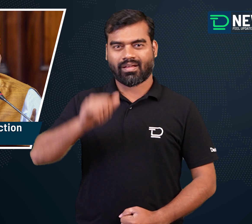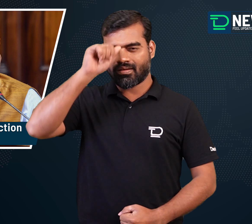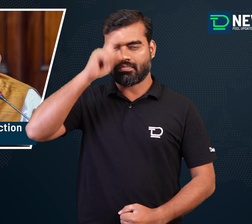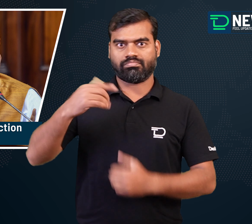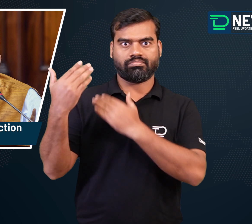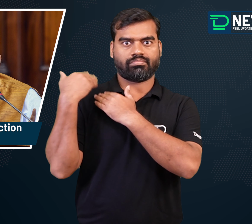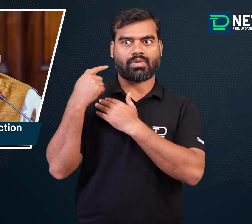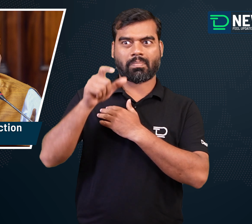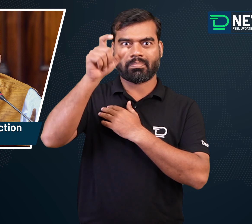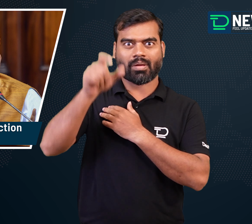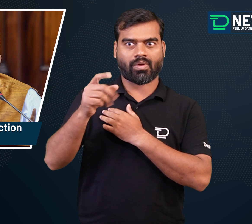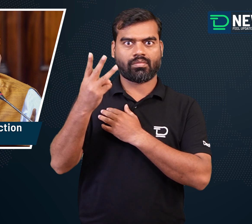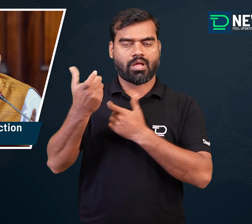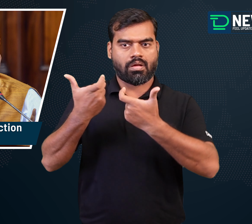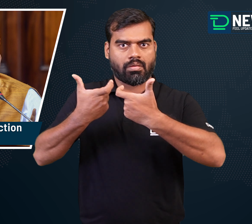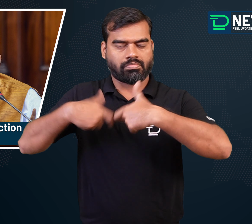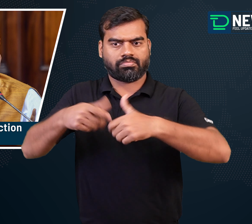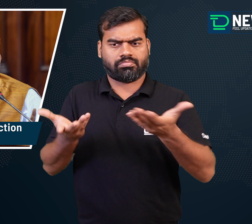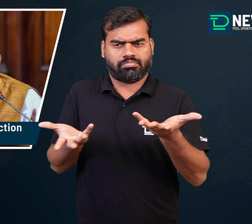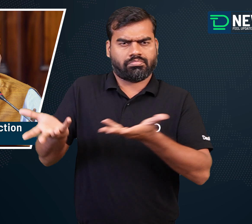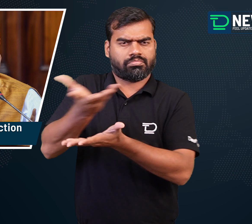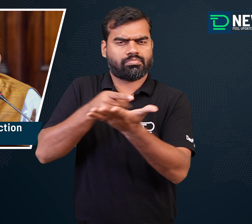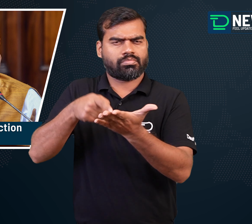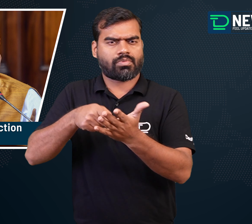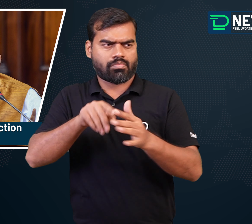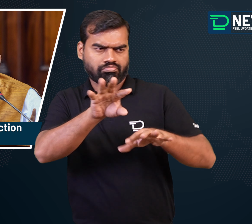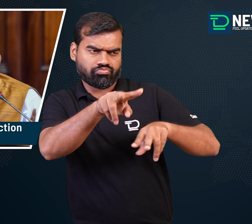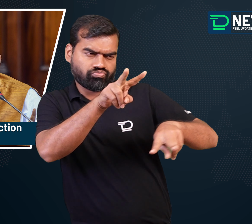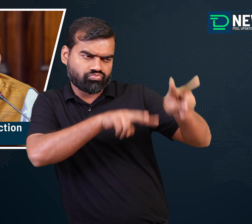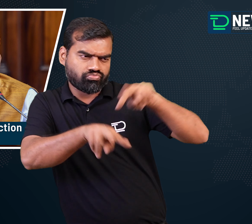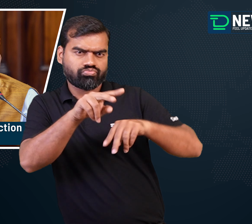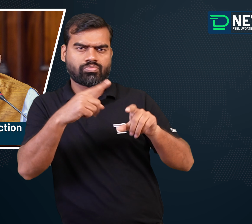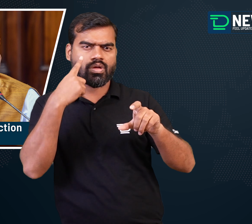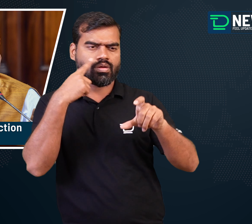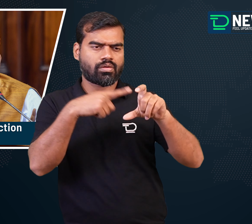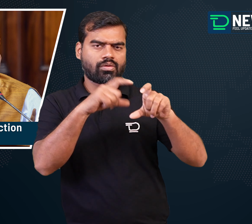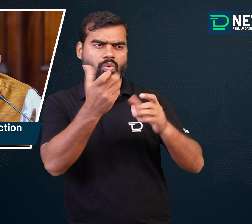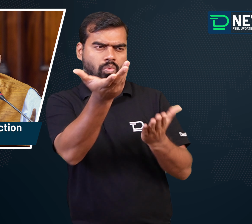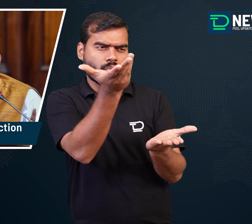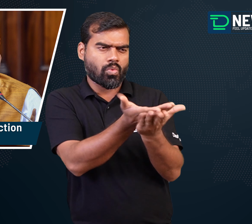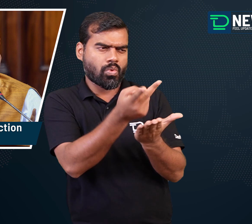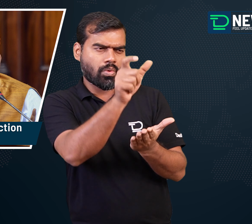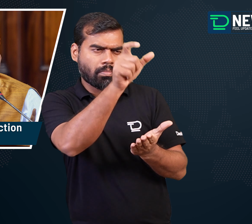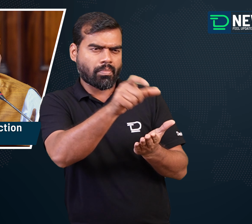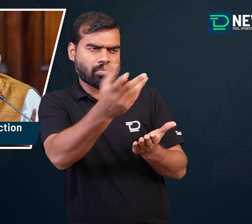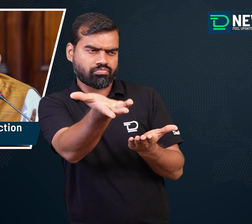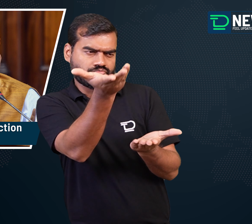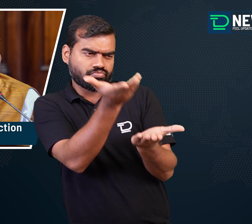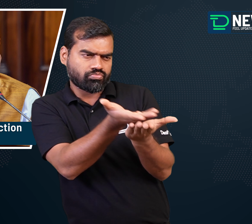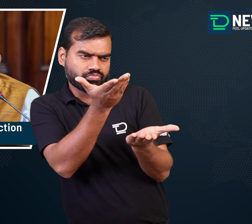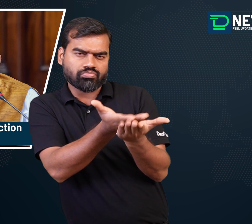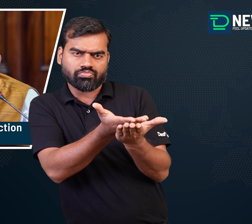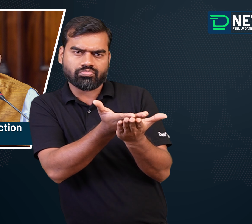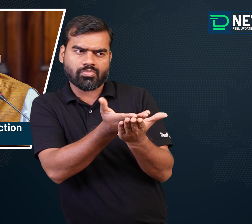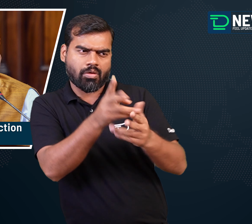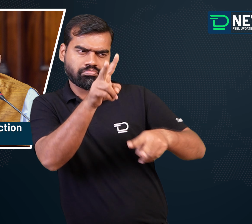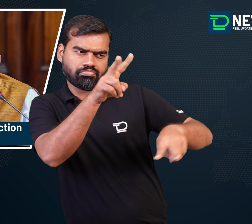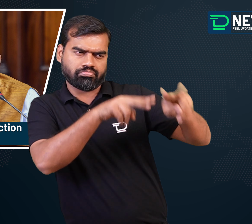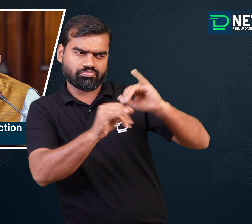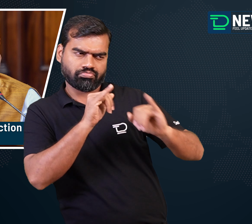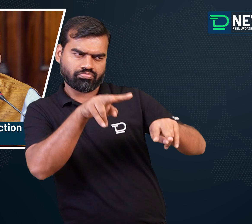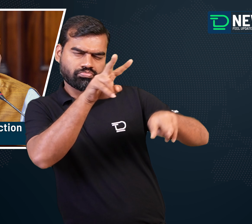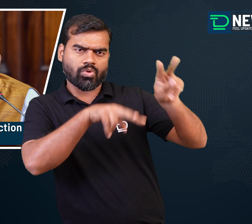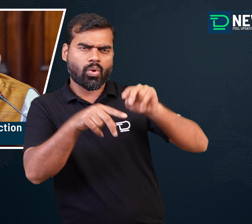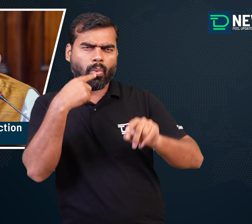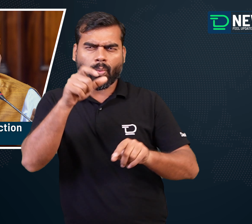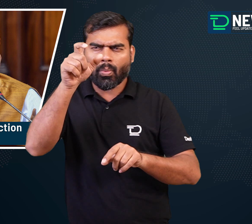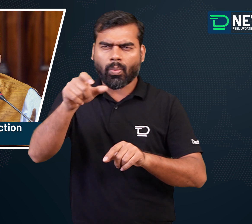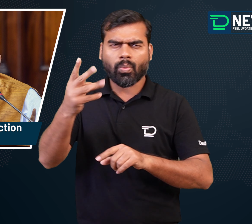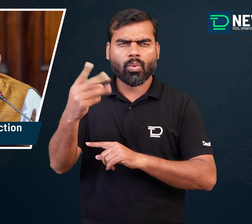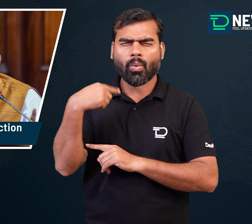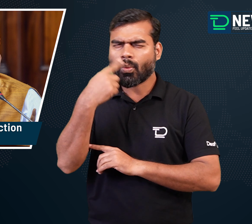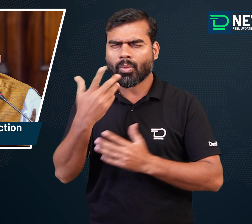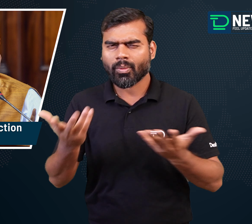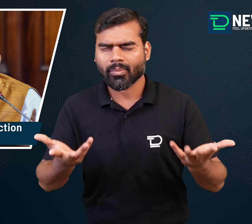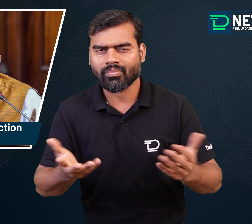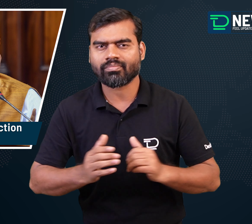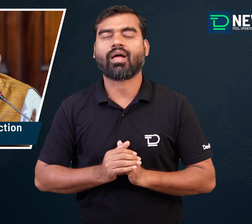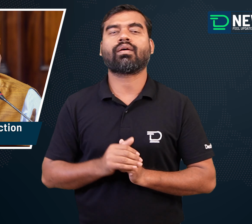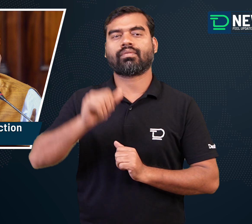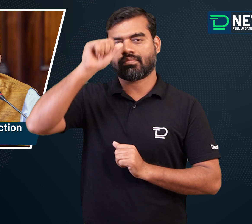Who are the three members of the committee?